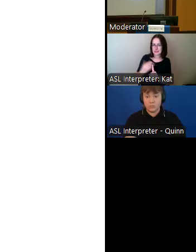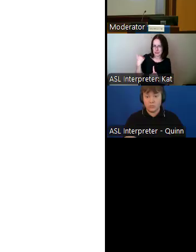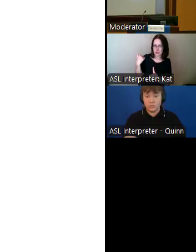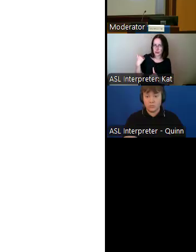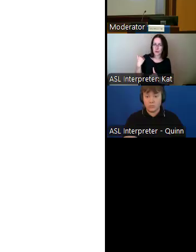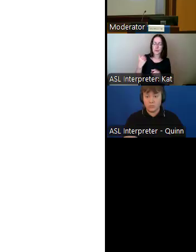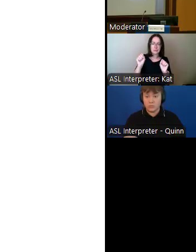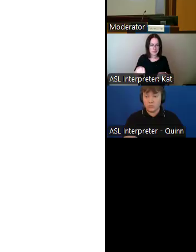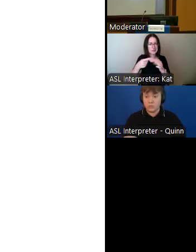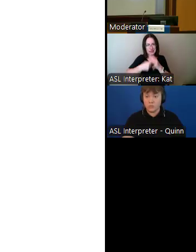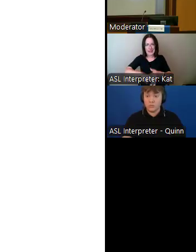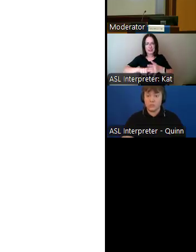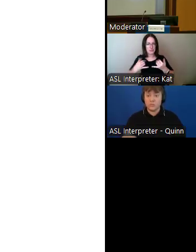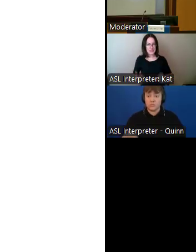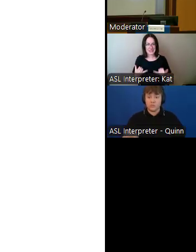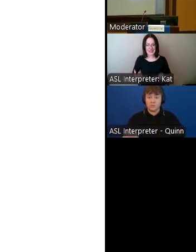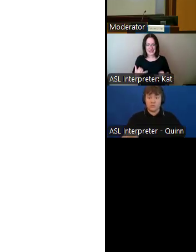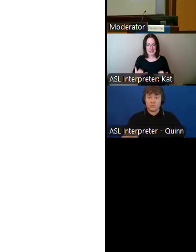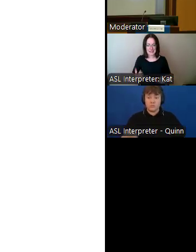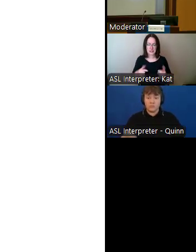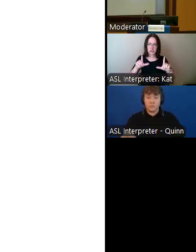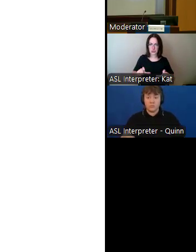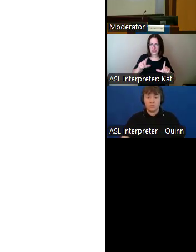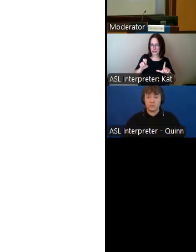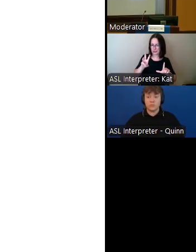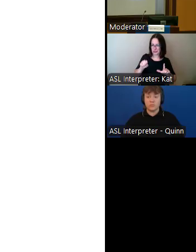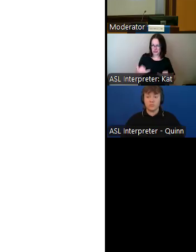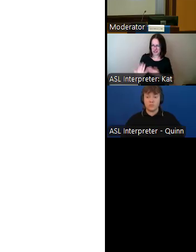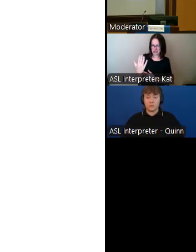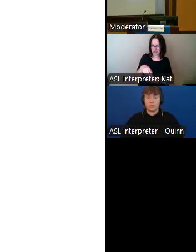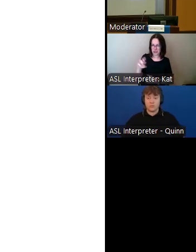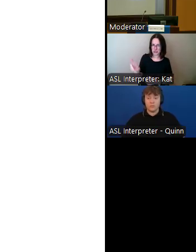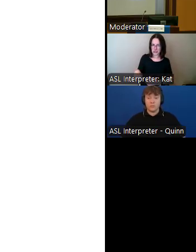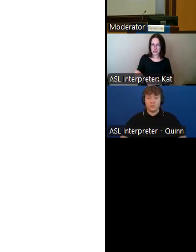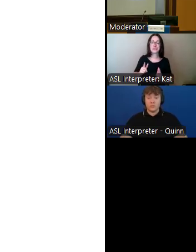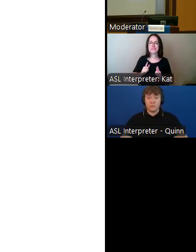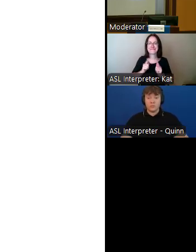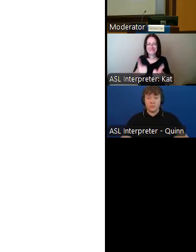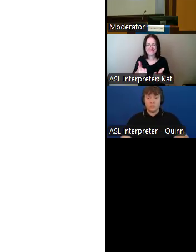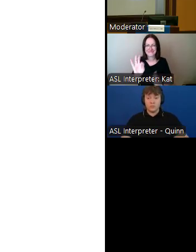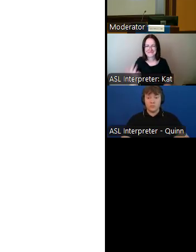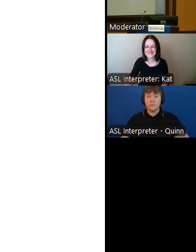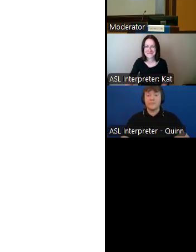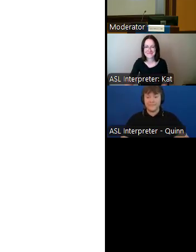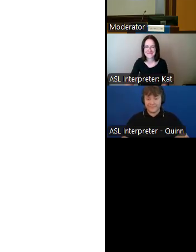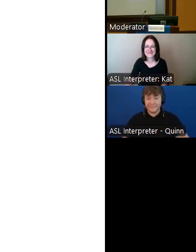it becomes active today. This is a screenshot from news this morning here in Rochester. uh um dying